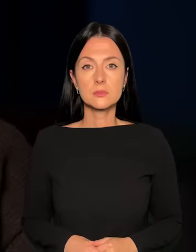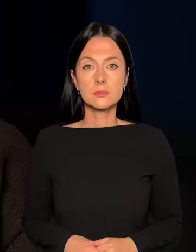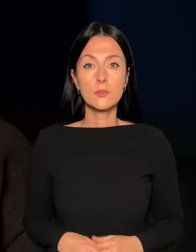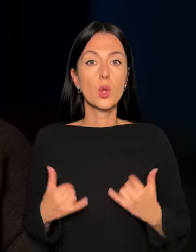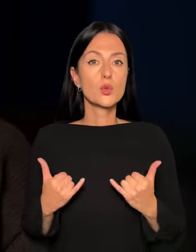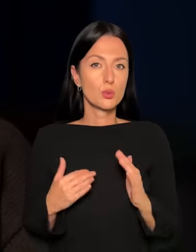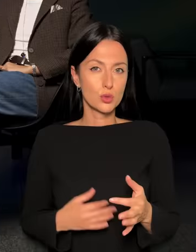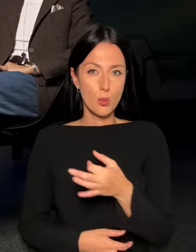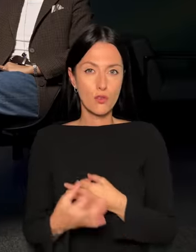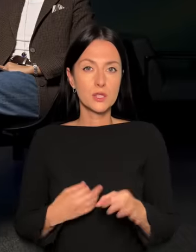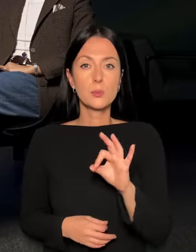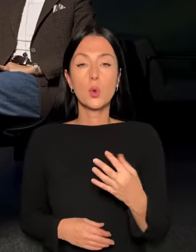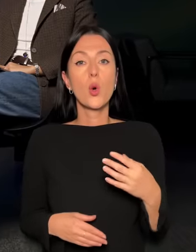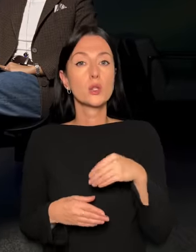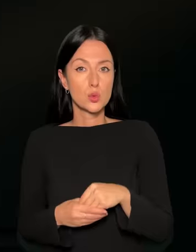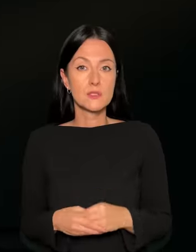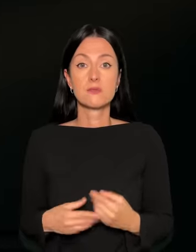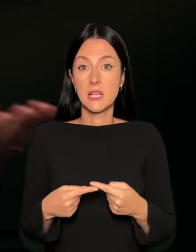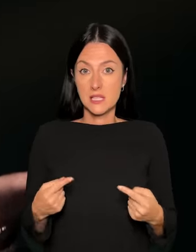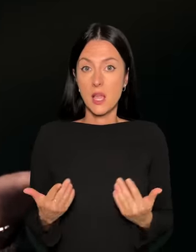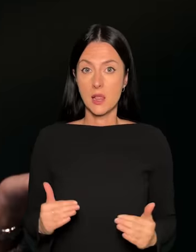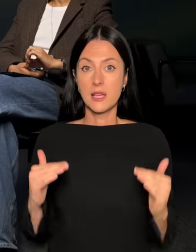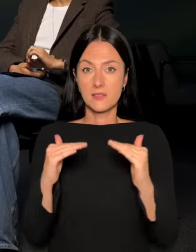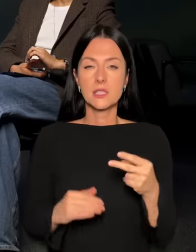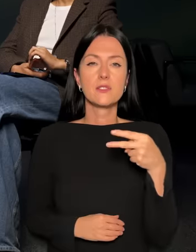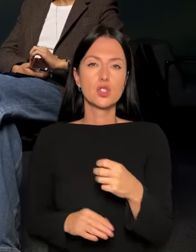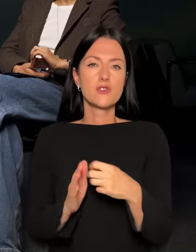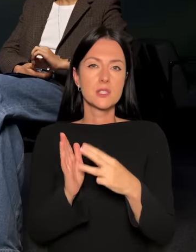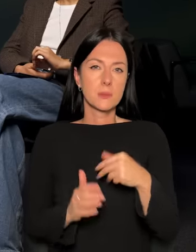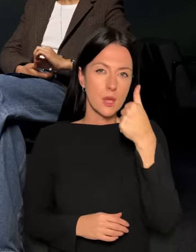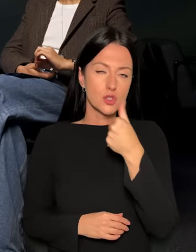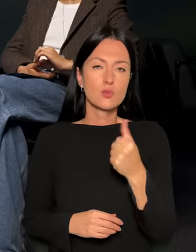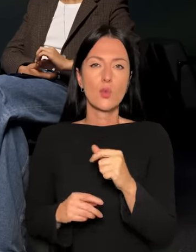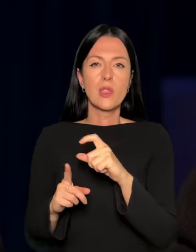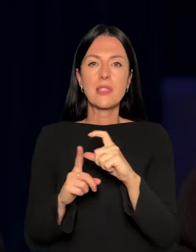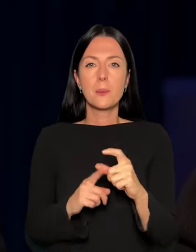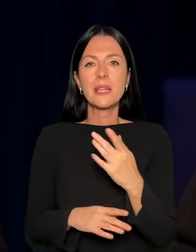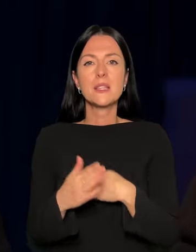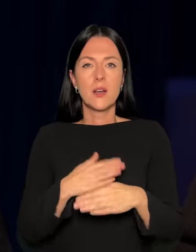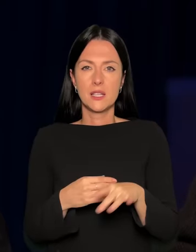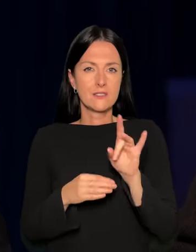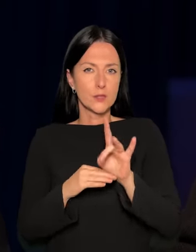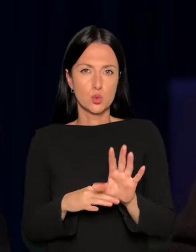Today, we will talk about inclusivity. Different, but equal. In 2018, the term "disabled" was removed from the legislation.